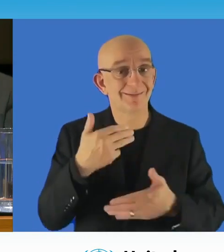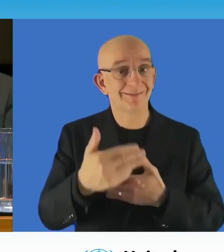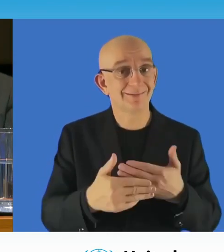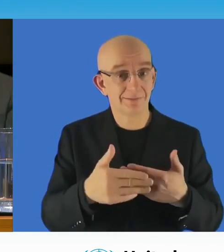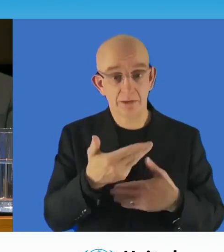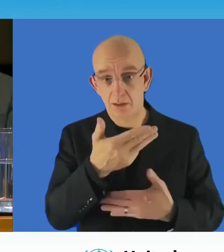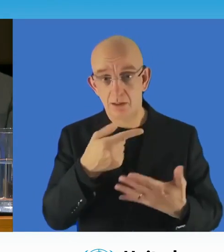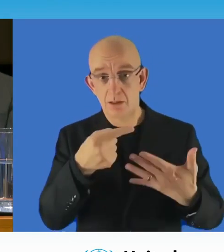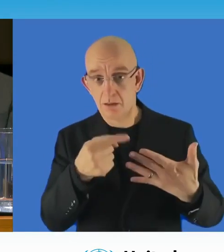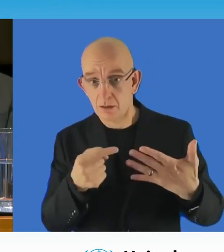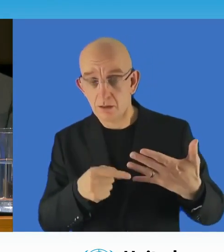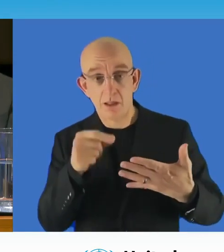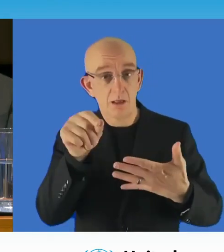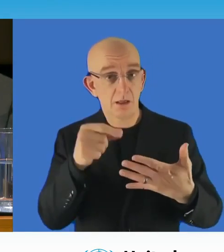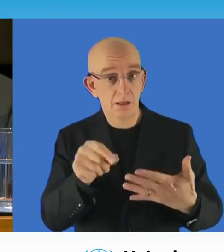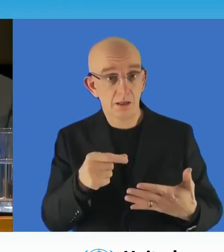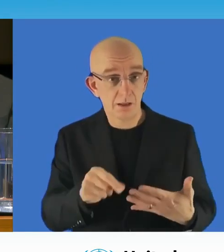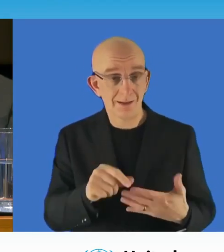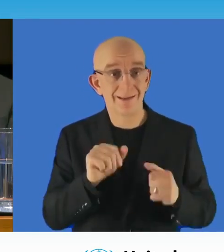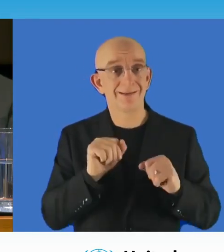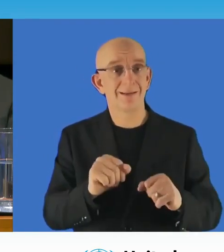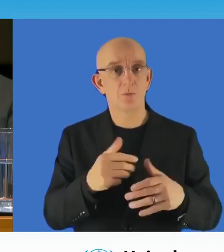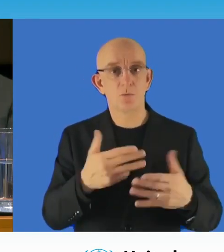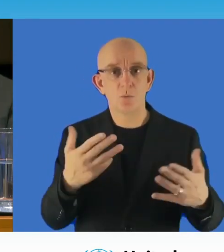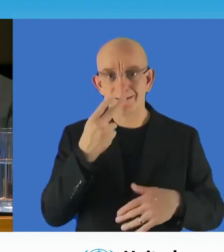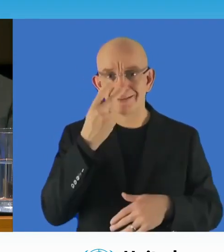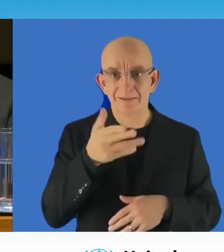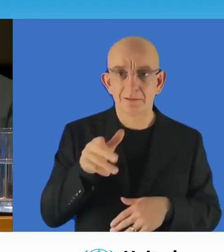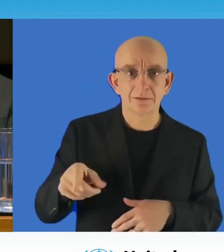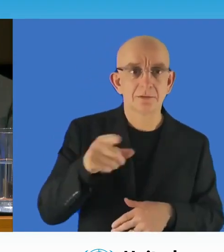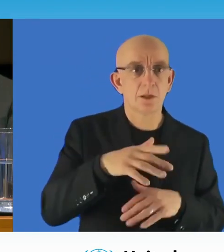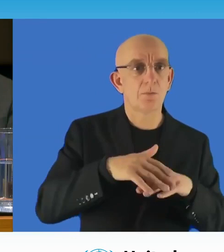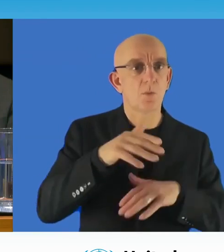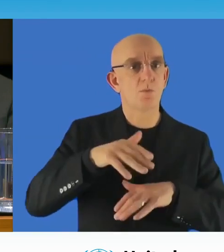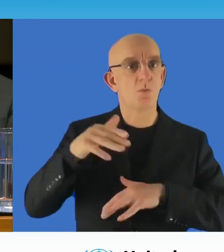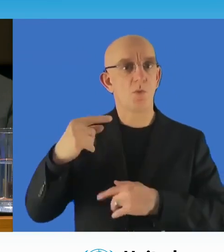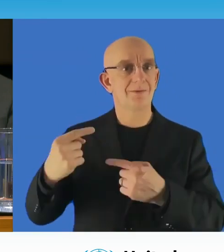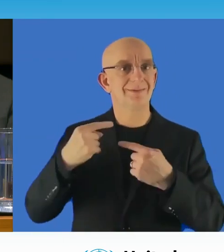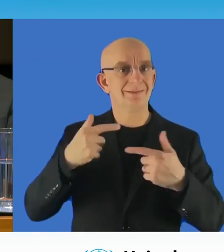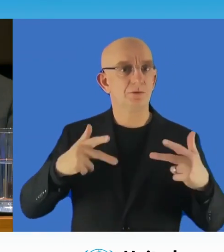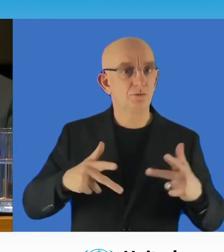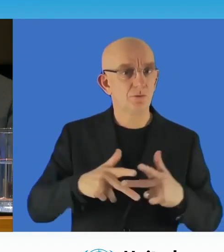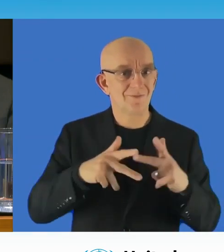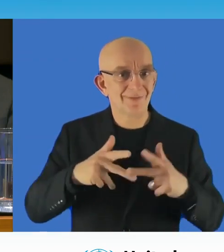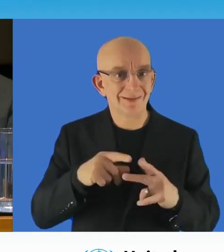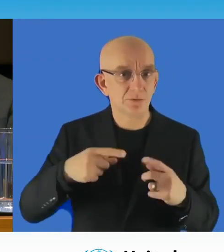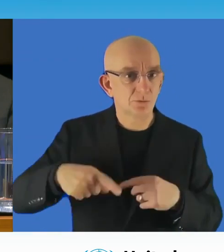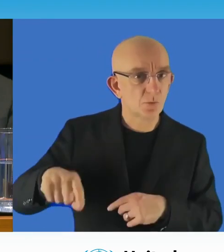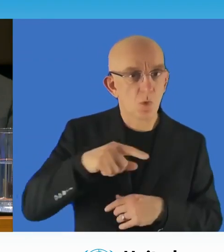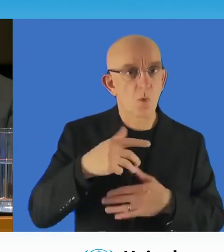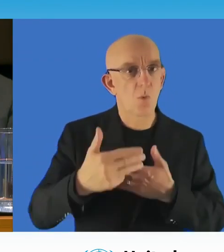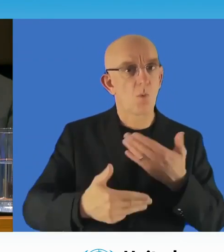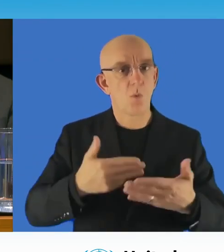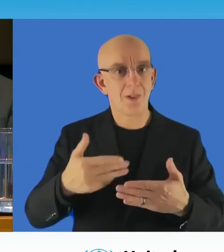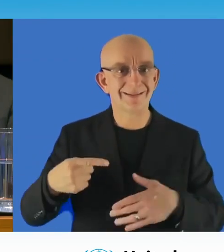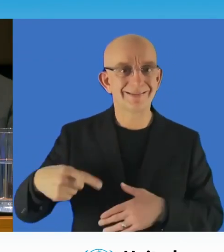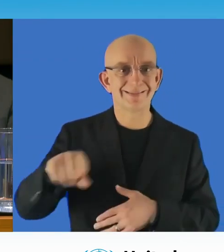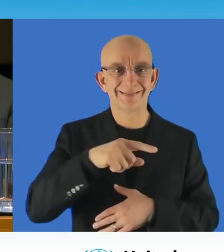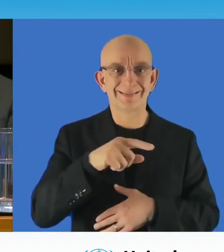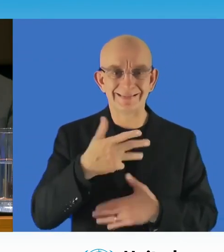of conflict climate change and health emergencies the the 17th session of the CP also tackled the